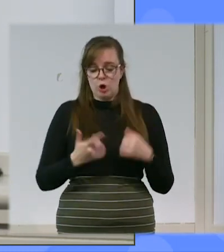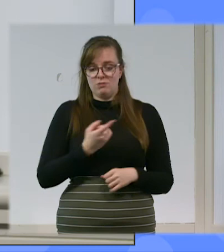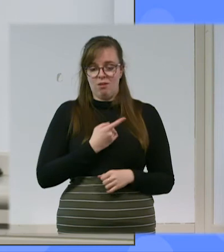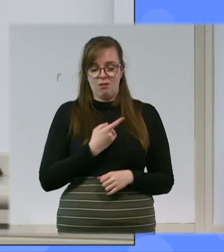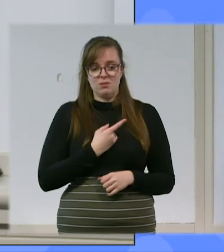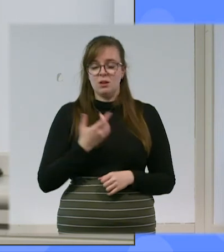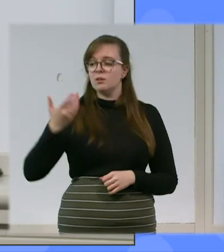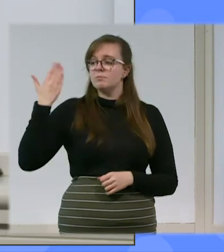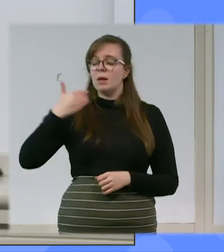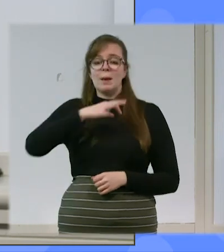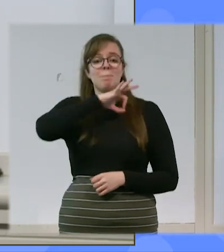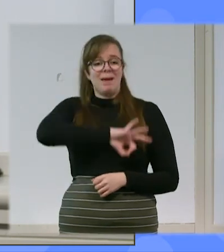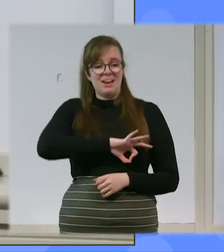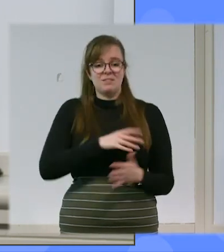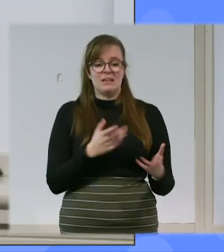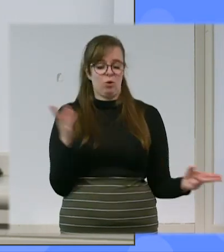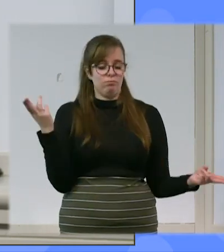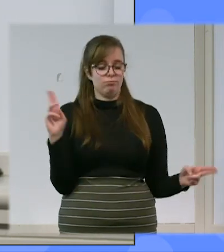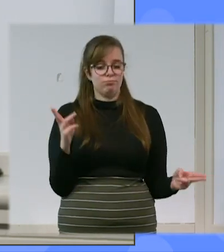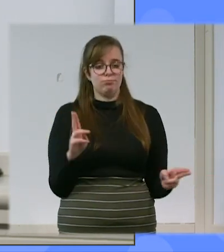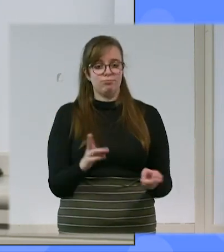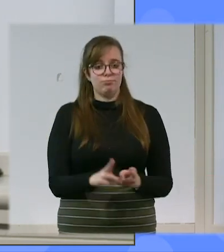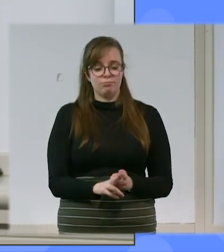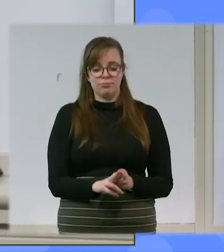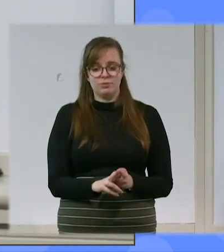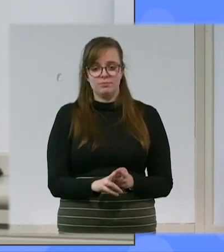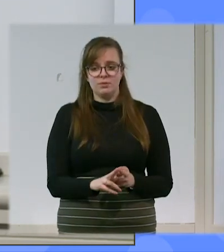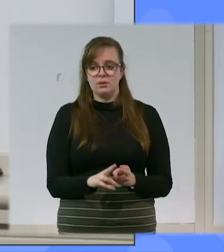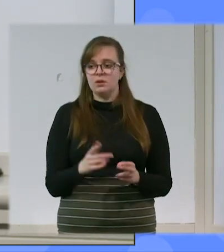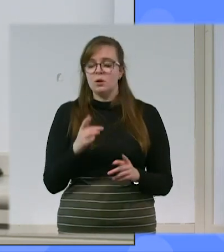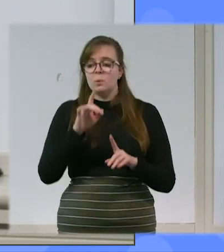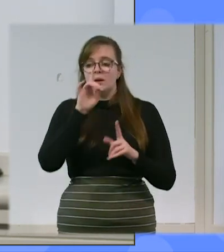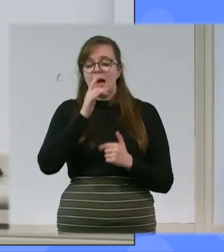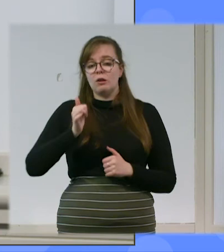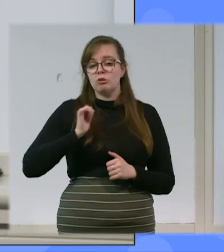the past are tailing off no longer can we assume that growth is an automatic